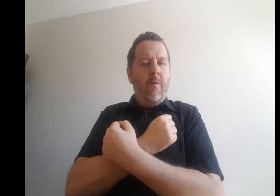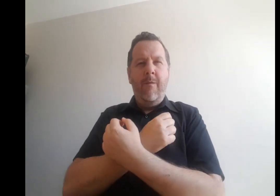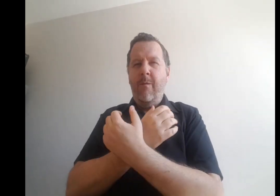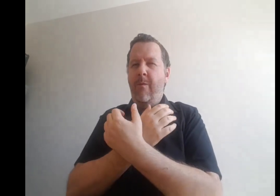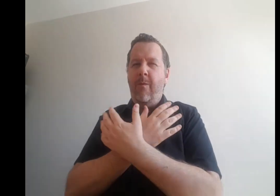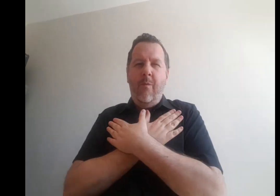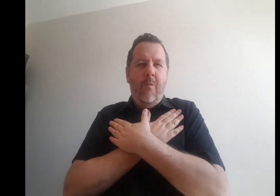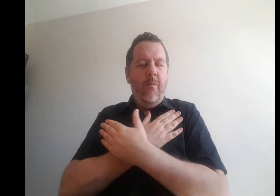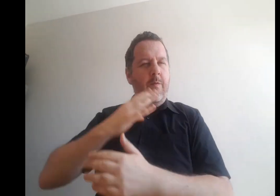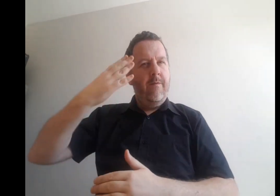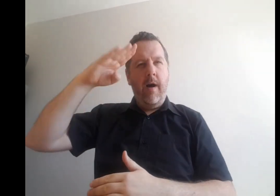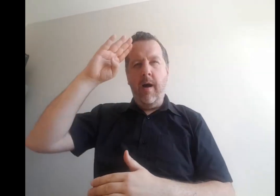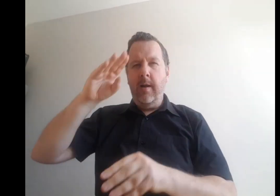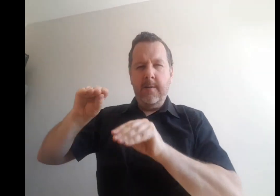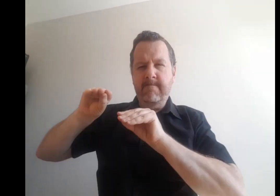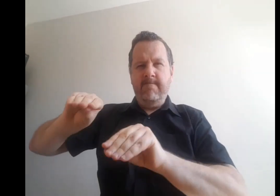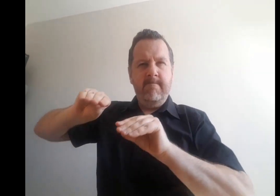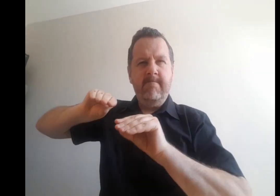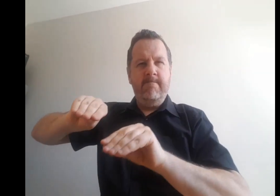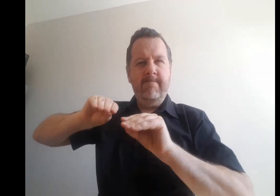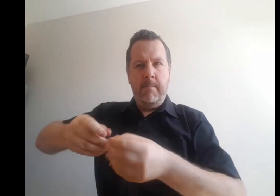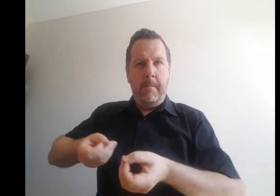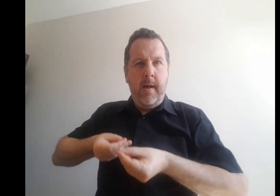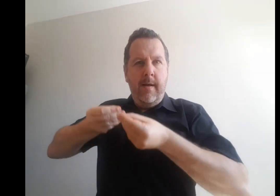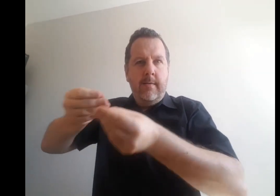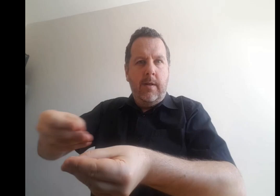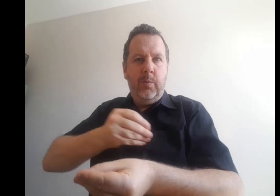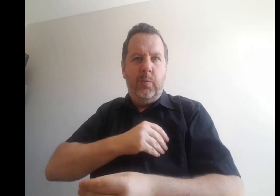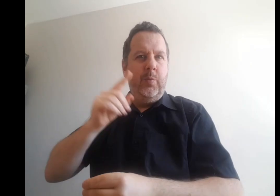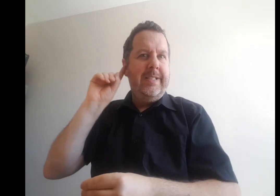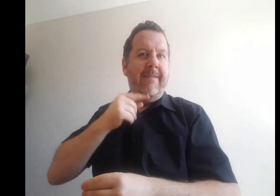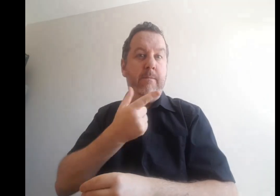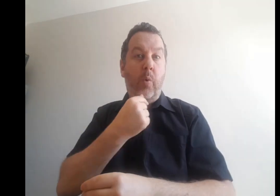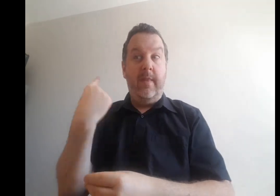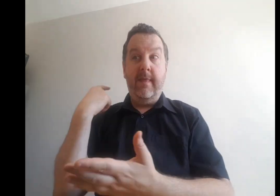in terms of teaching Irish history to deaf boys at the time.